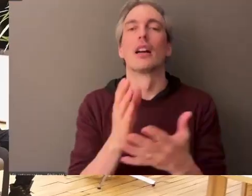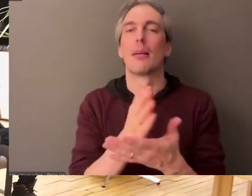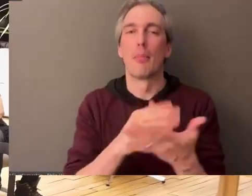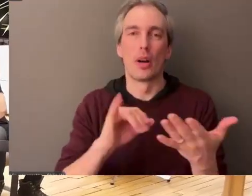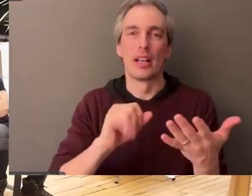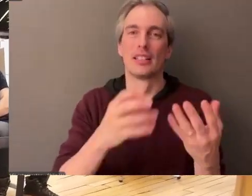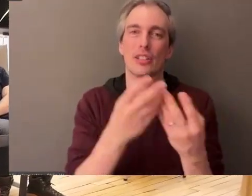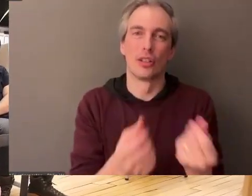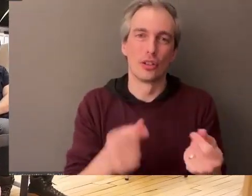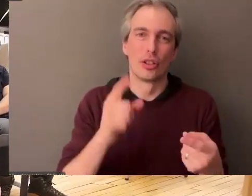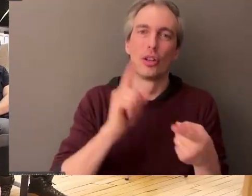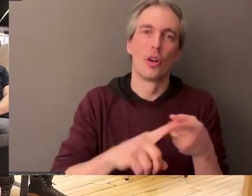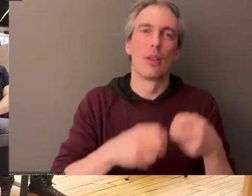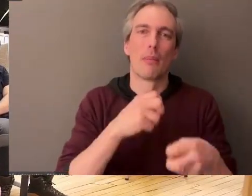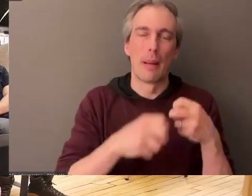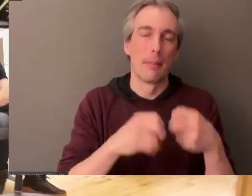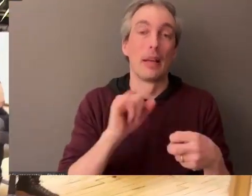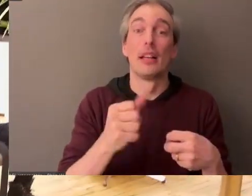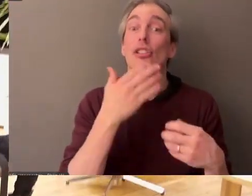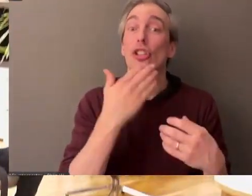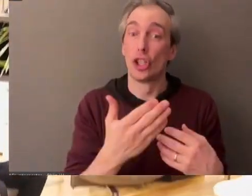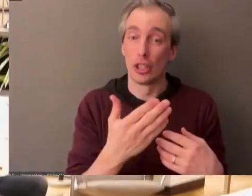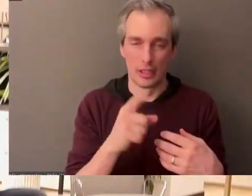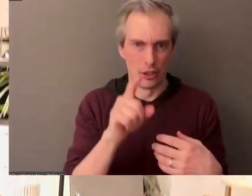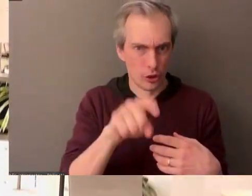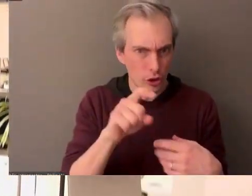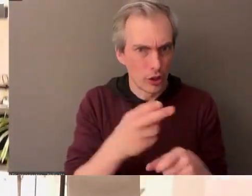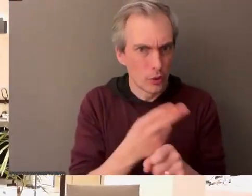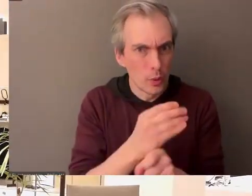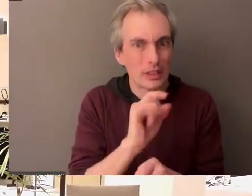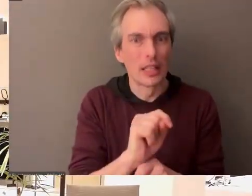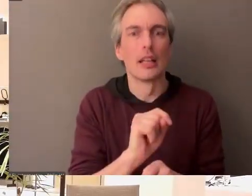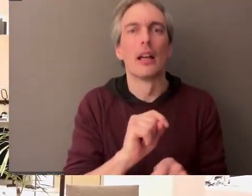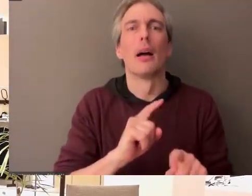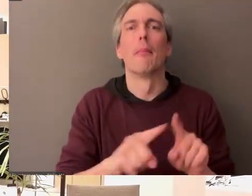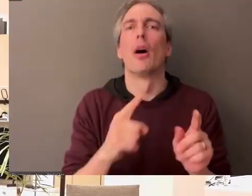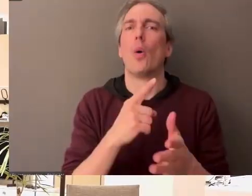And... What's the formalized language for saying... Use the design system component?